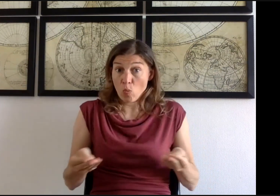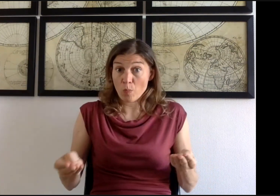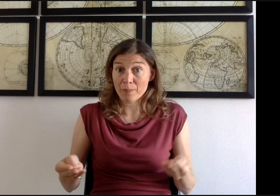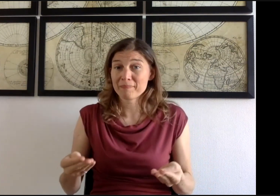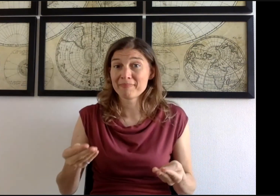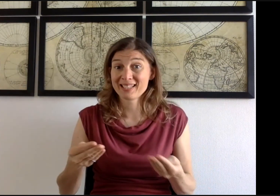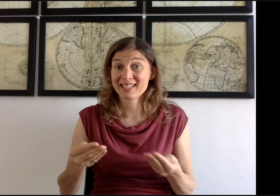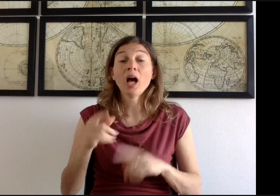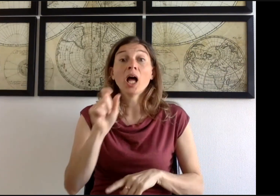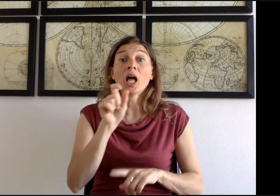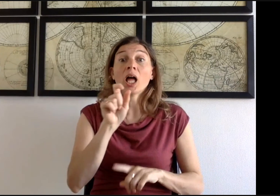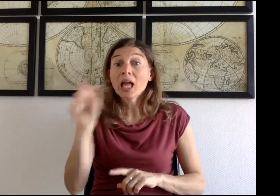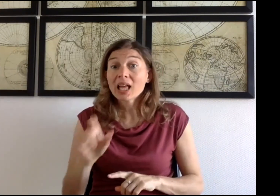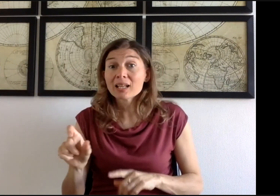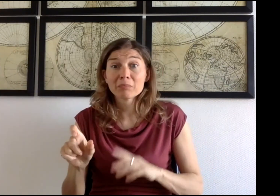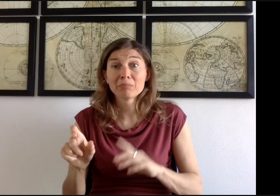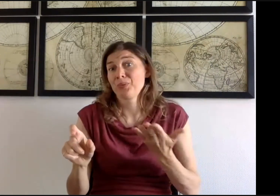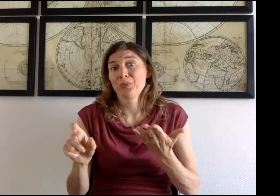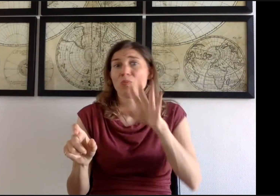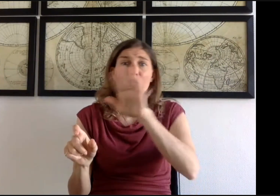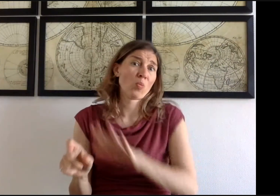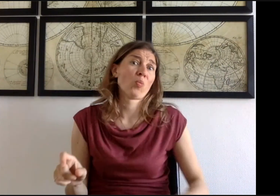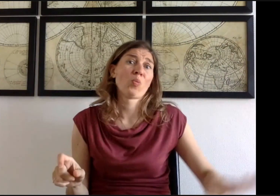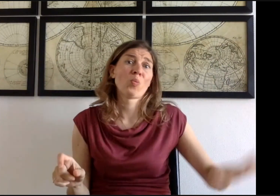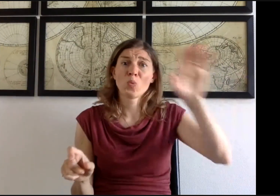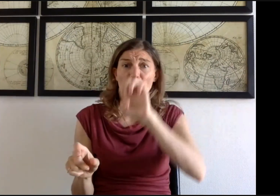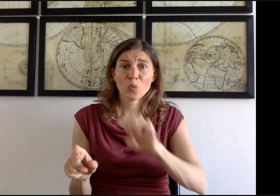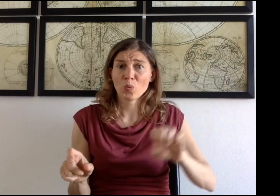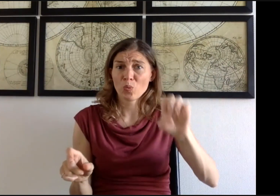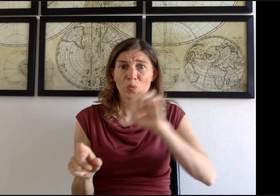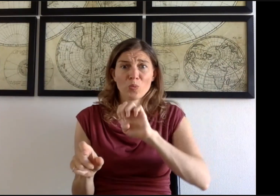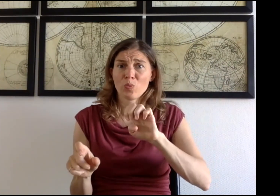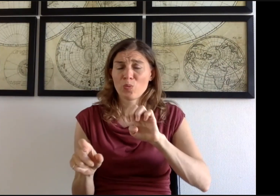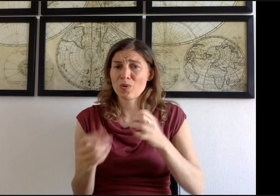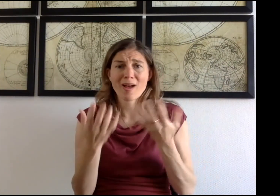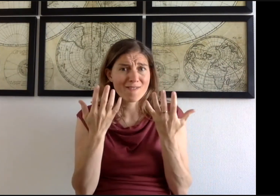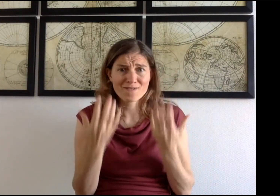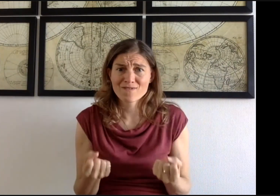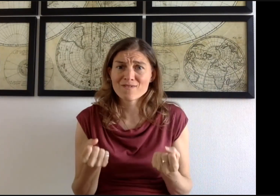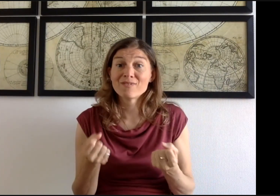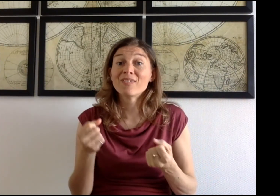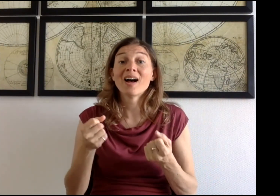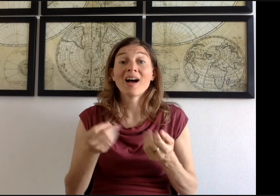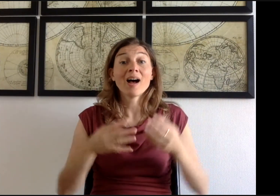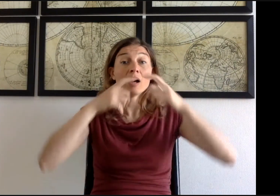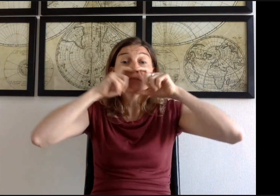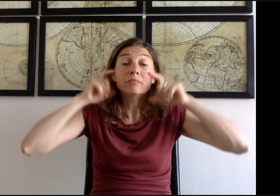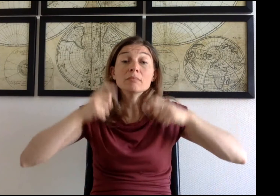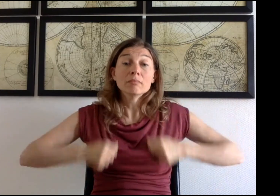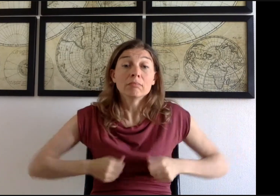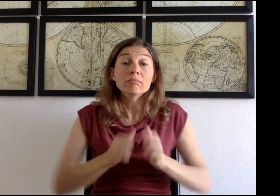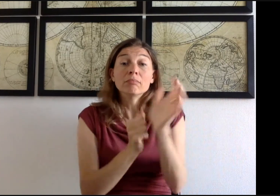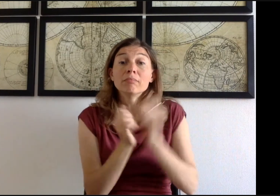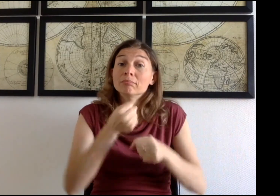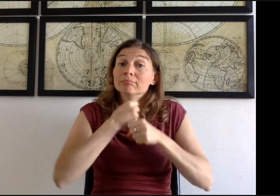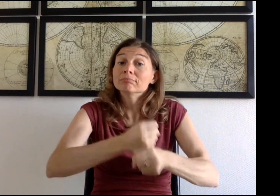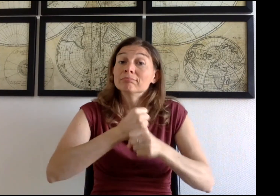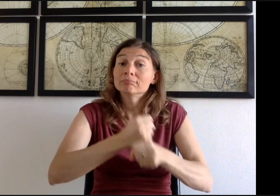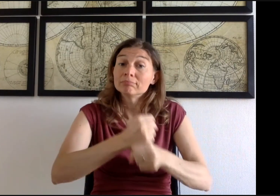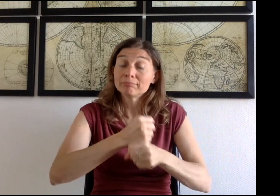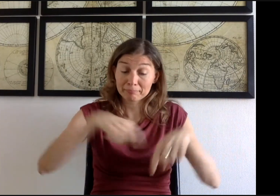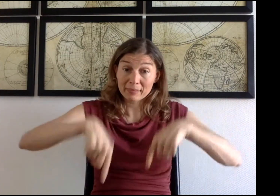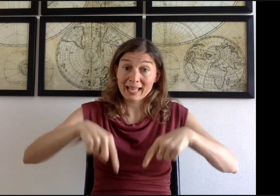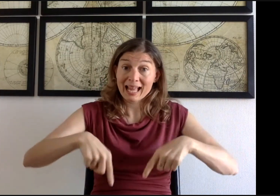This item is not produced in Europe. We're depending from Asia, China.